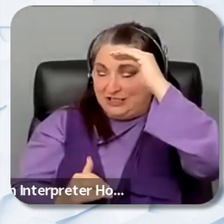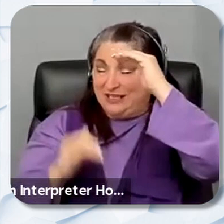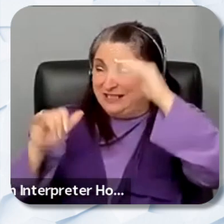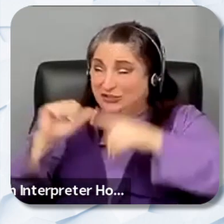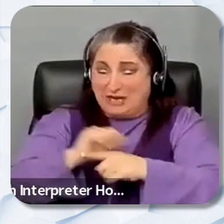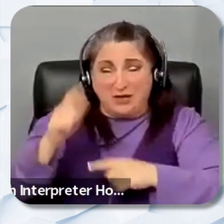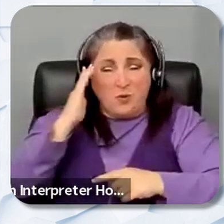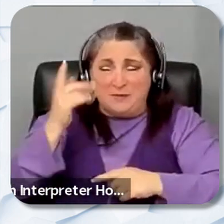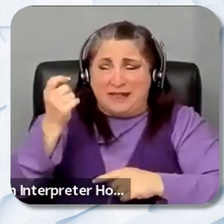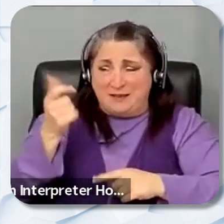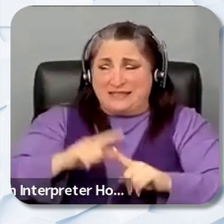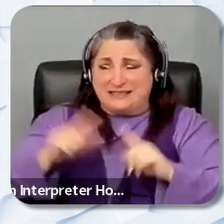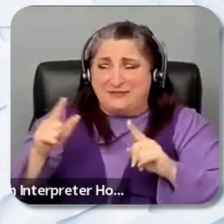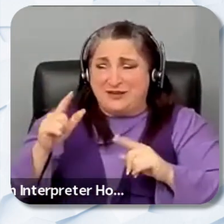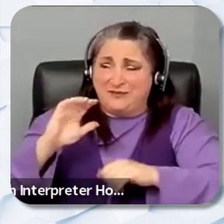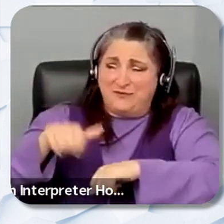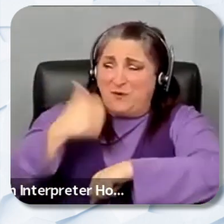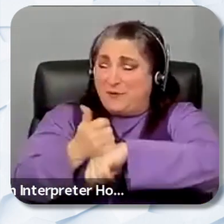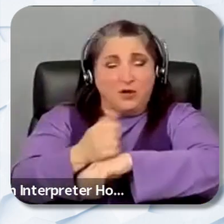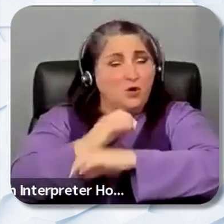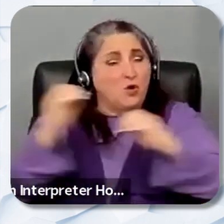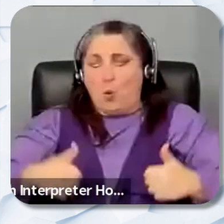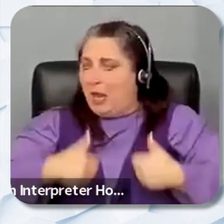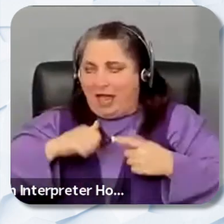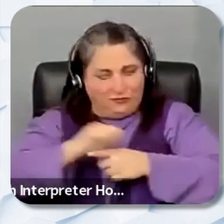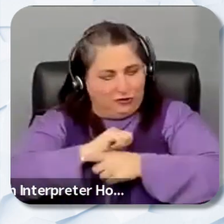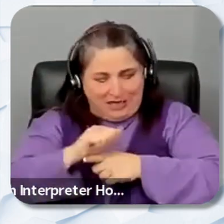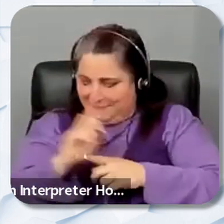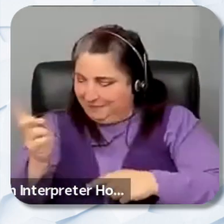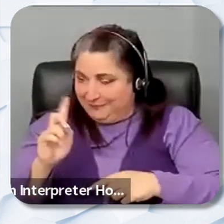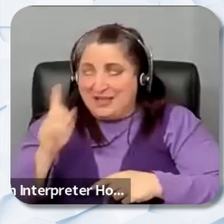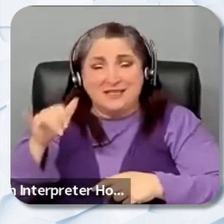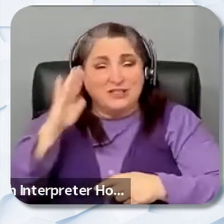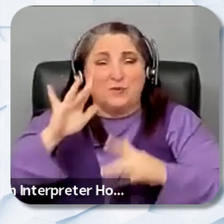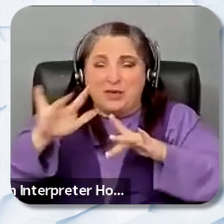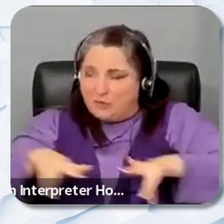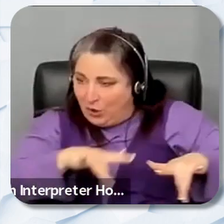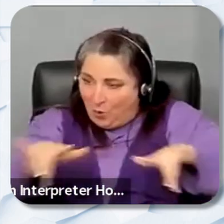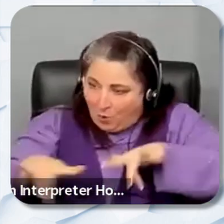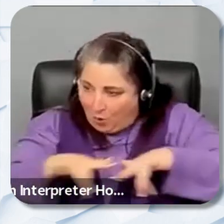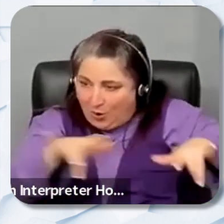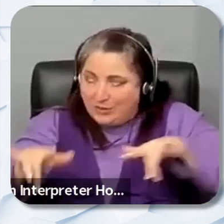format. There won't be a live training for this. This will be a recorded training available